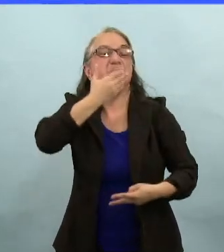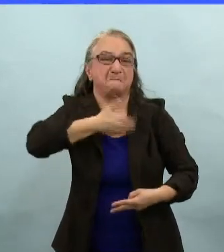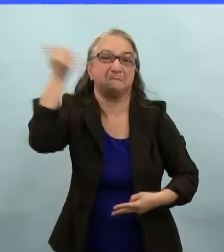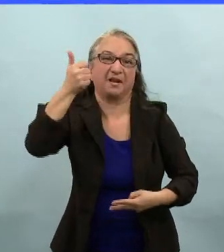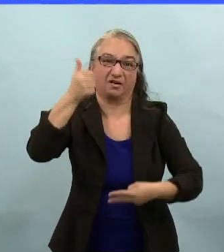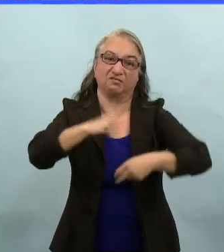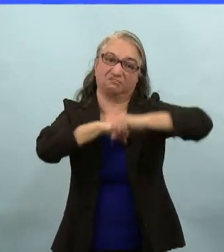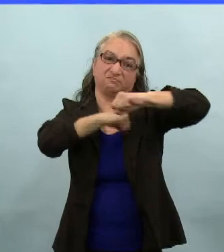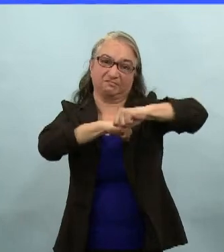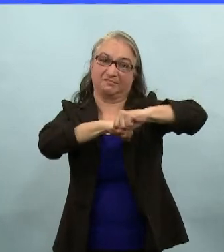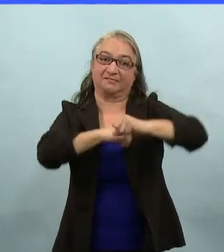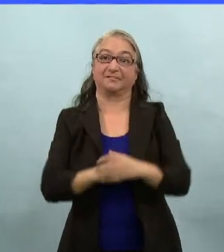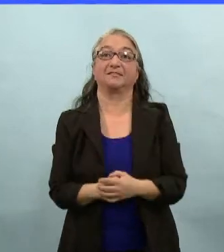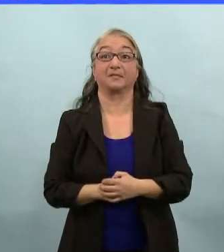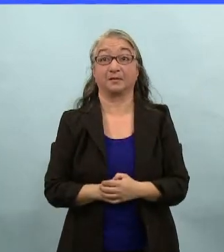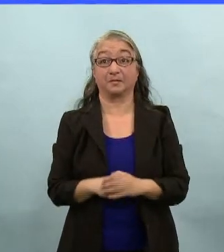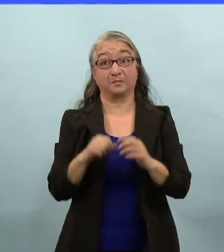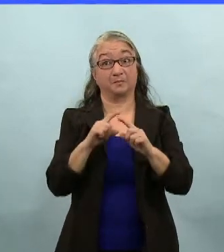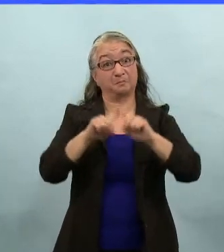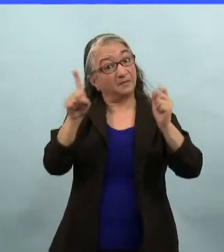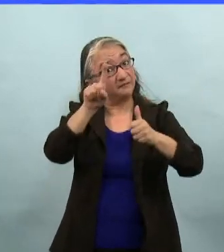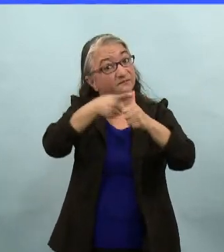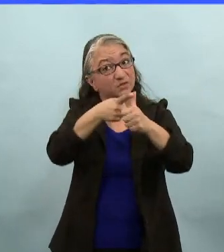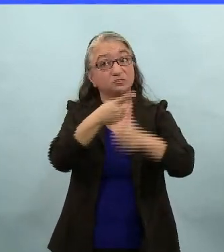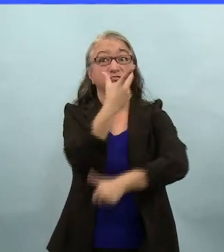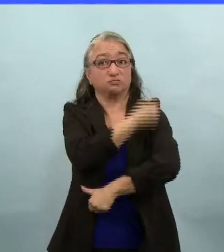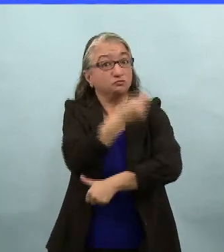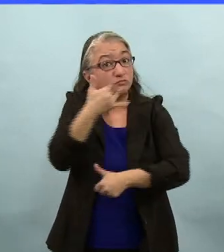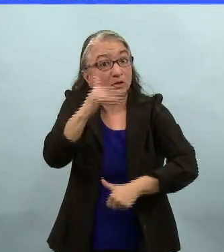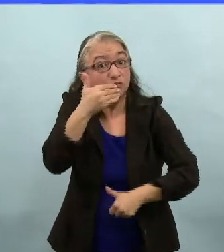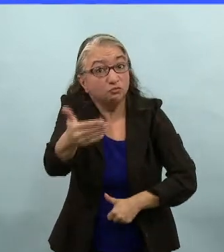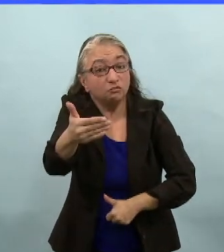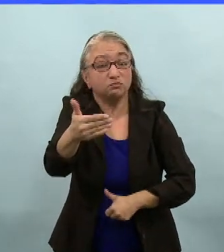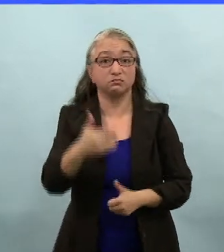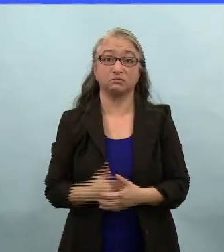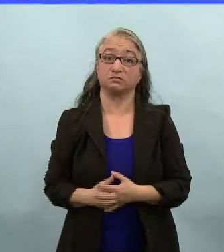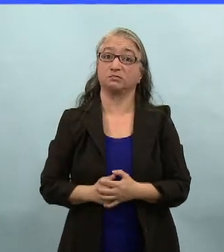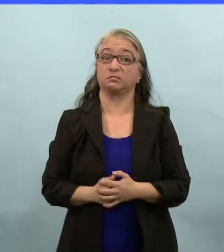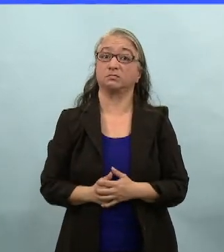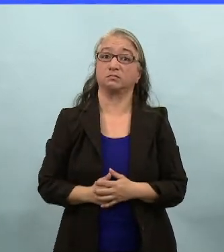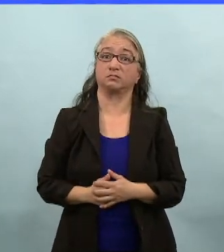severe illnesses in children we saw in the graphs that i showed earlier